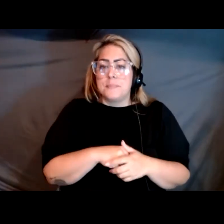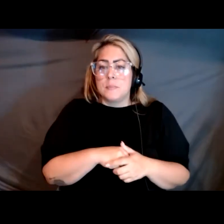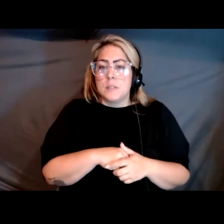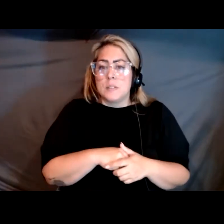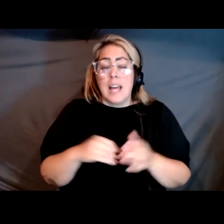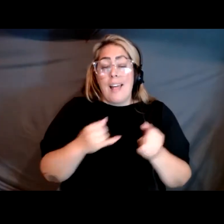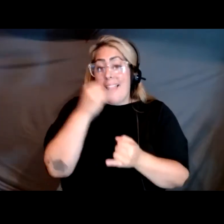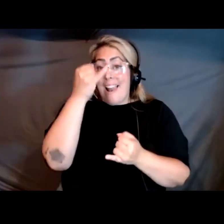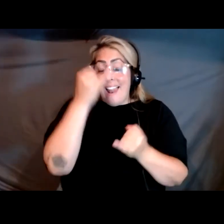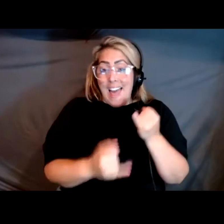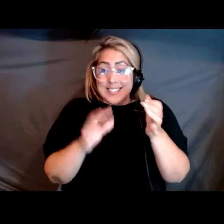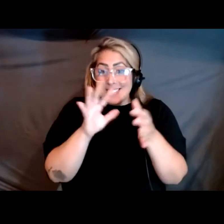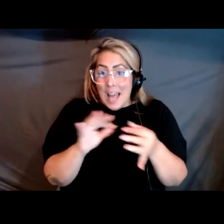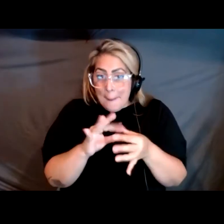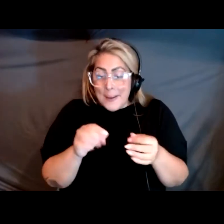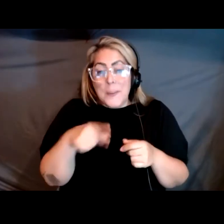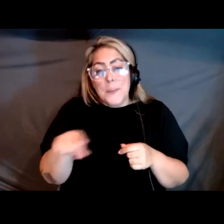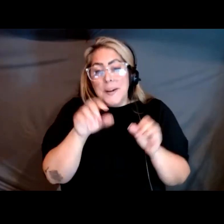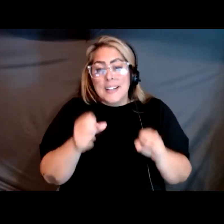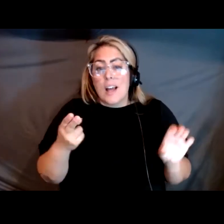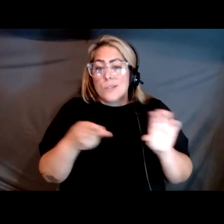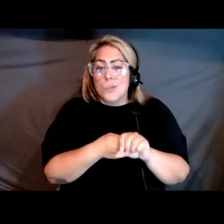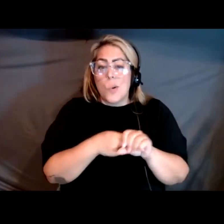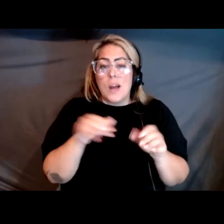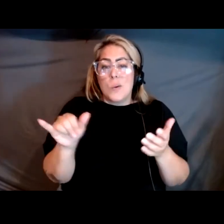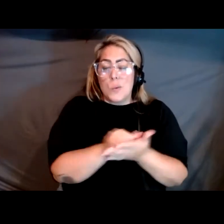And last but not least you can join the New York City artists coalition to advocate for commercial